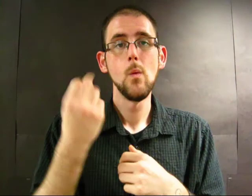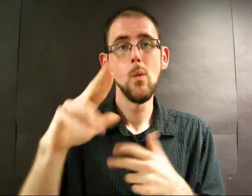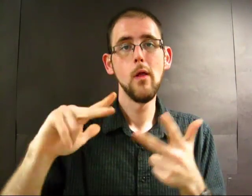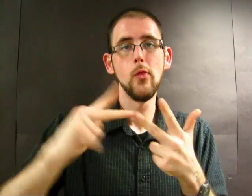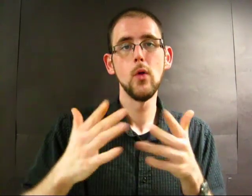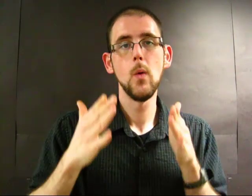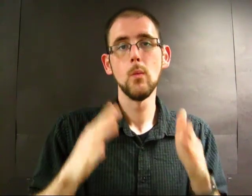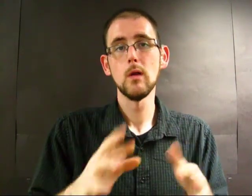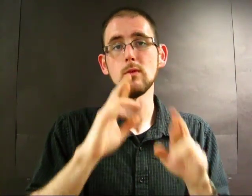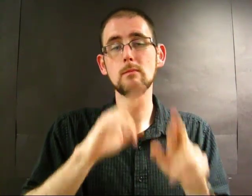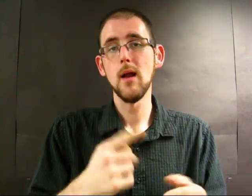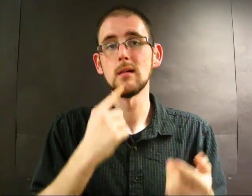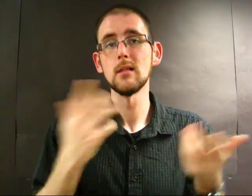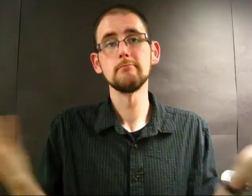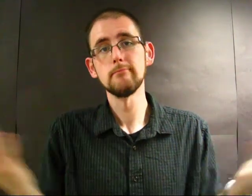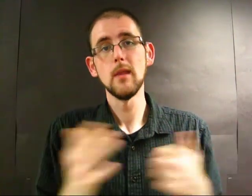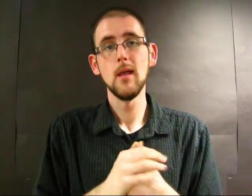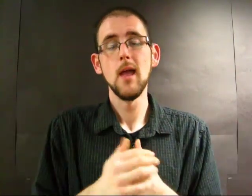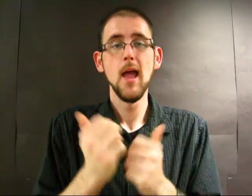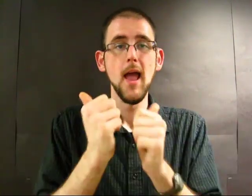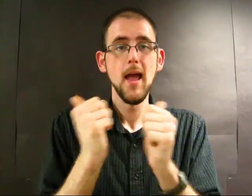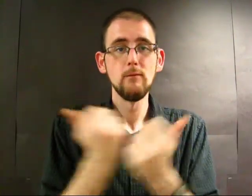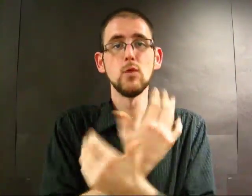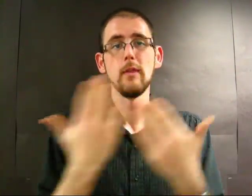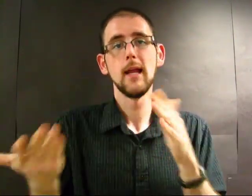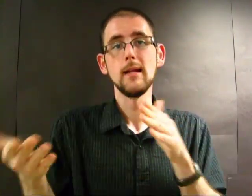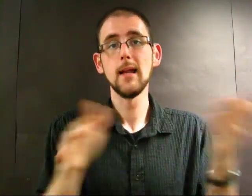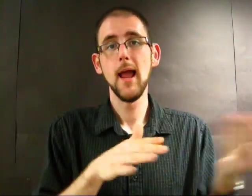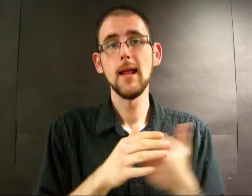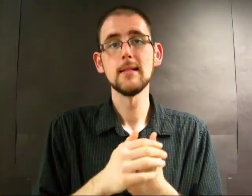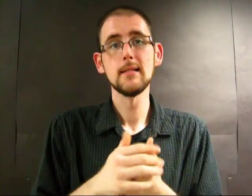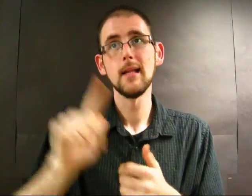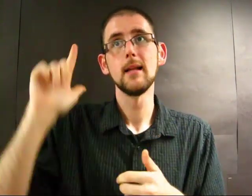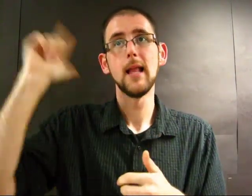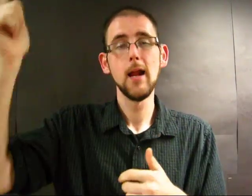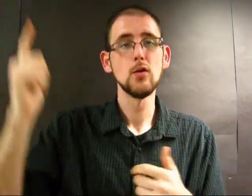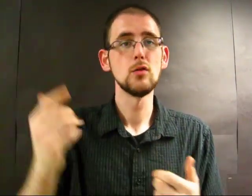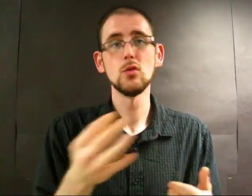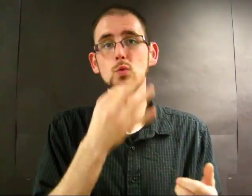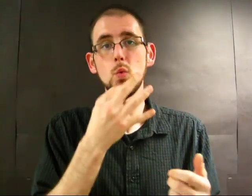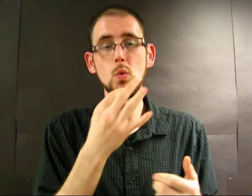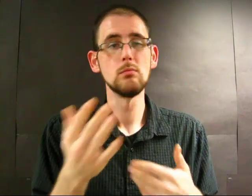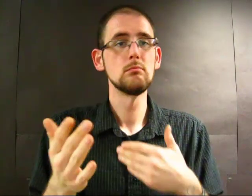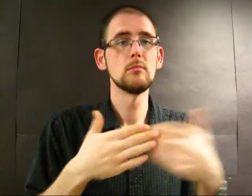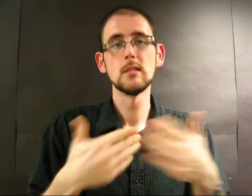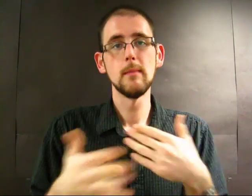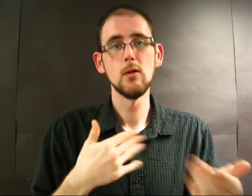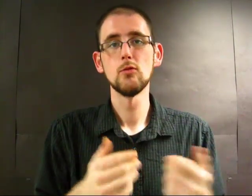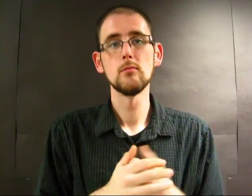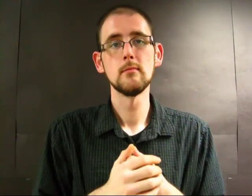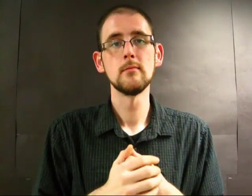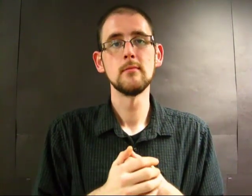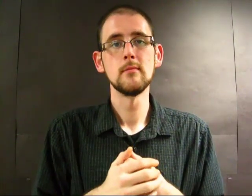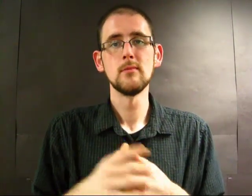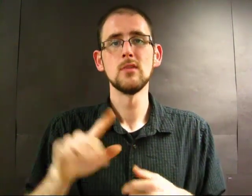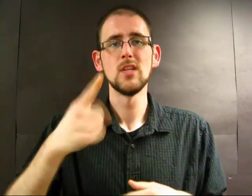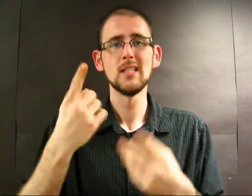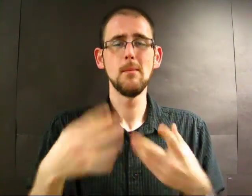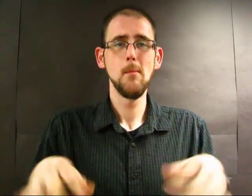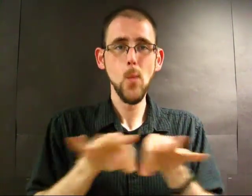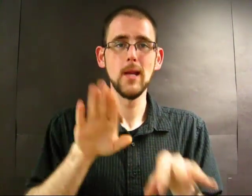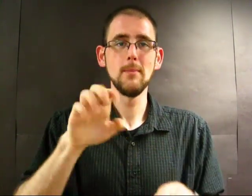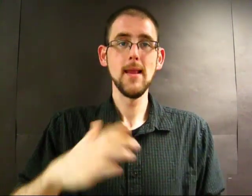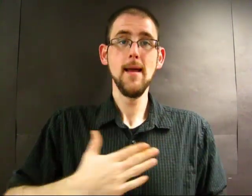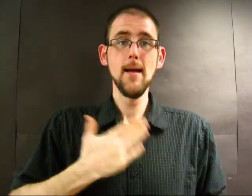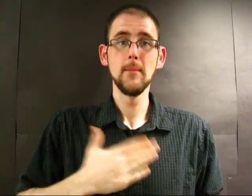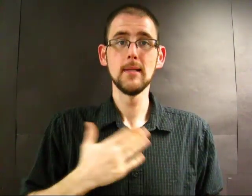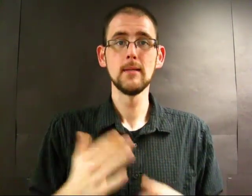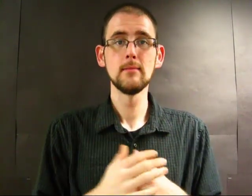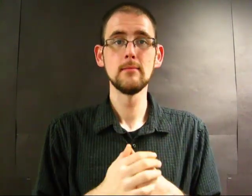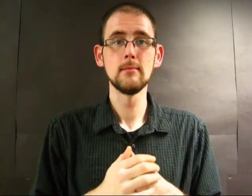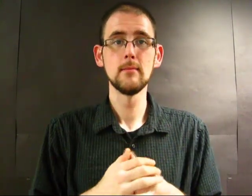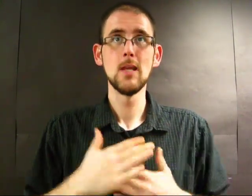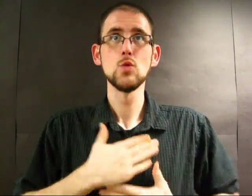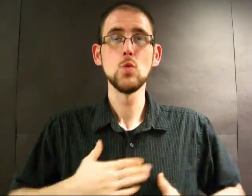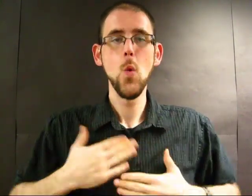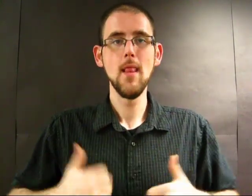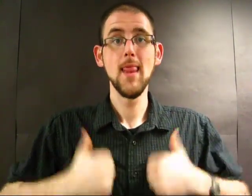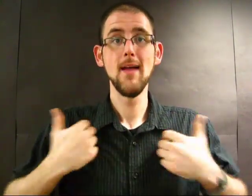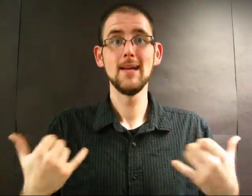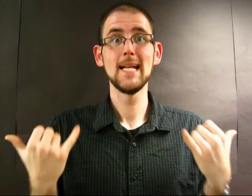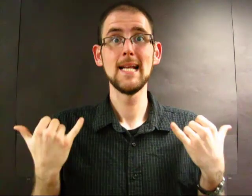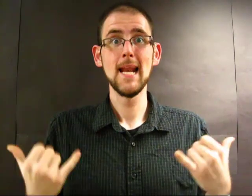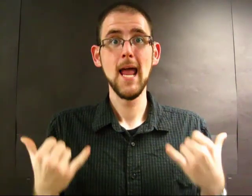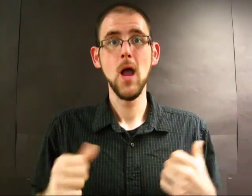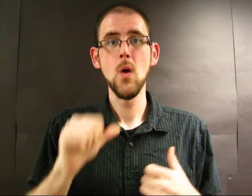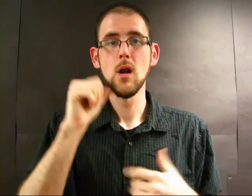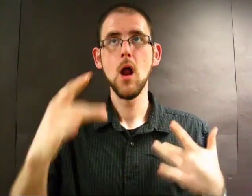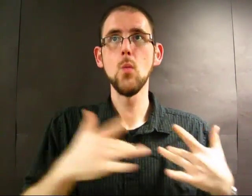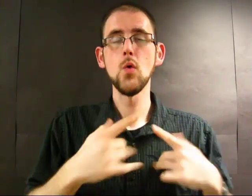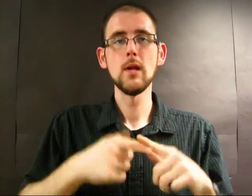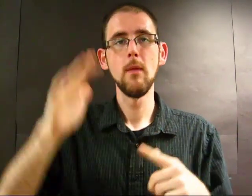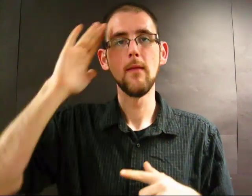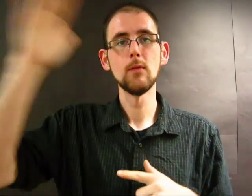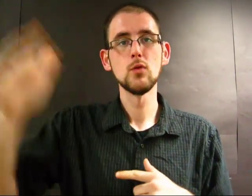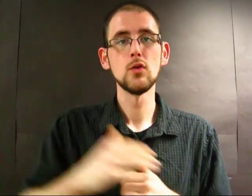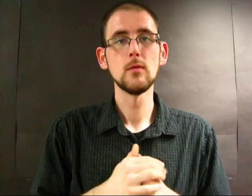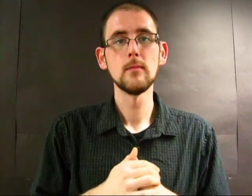Or third, you can accept the inevitability of death and focus on being happy, enjoying the moment without worrying about the future.